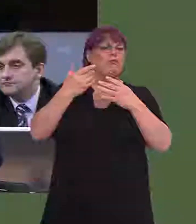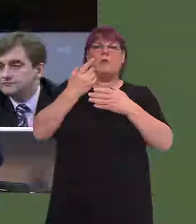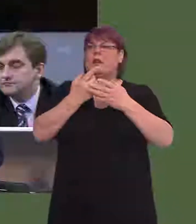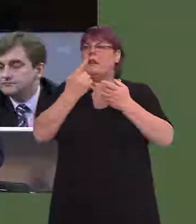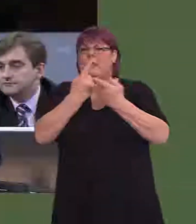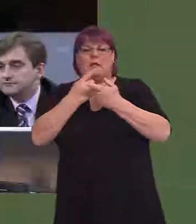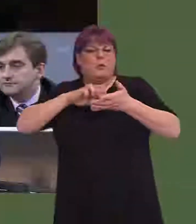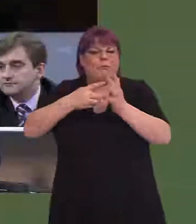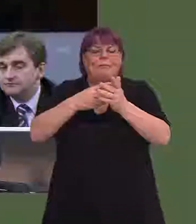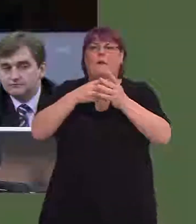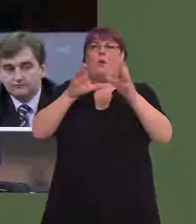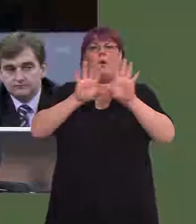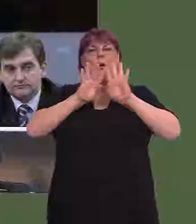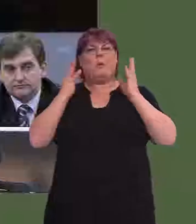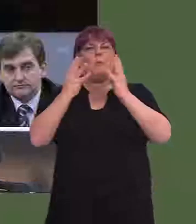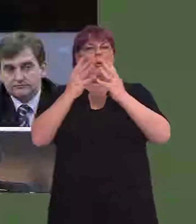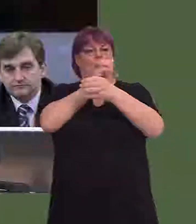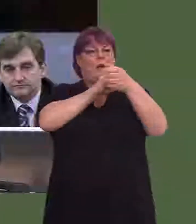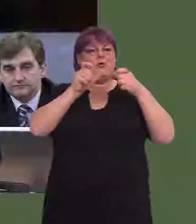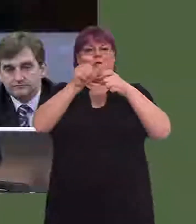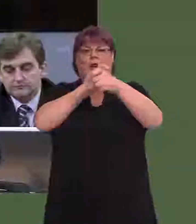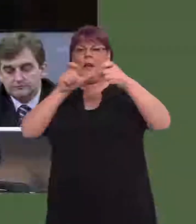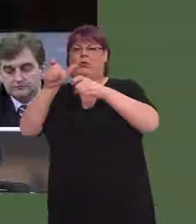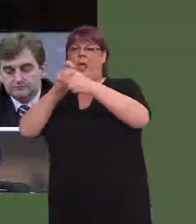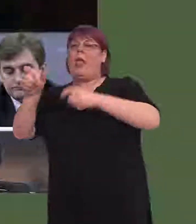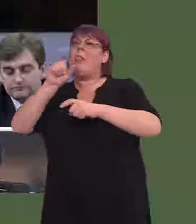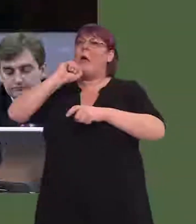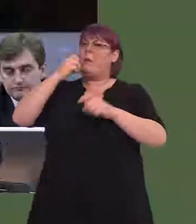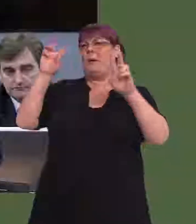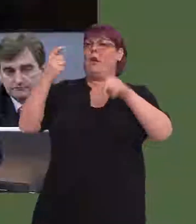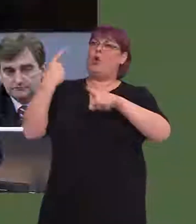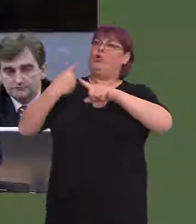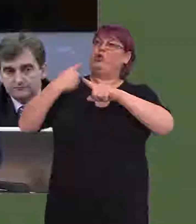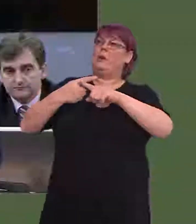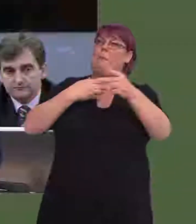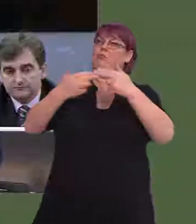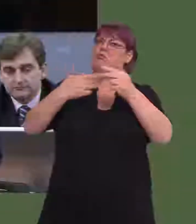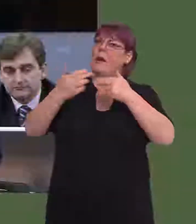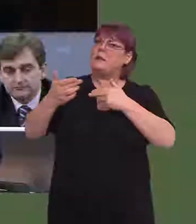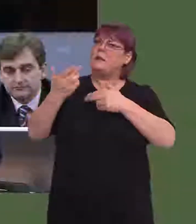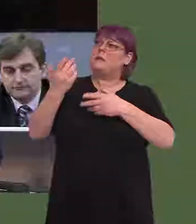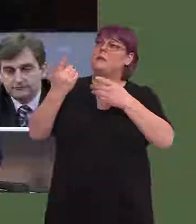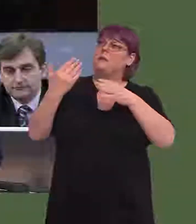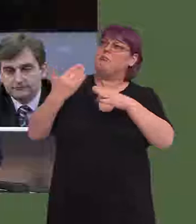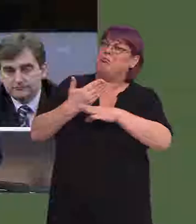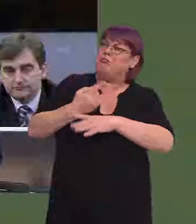be urgent press activity, and it's not unreasonable to assume that, if there's an inquiry into